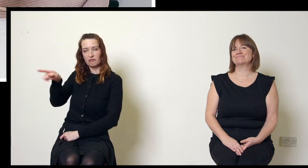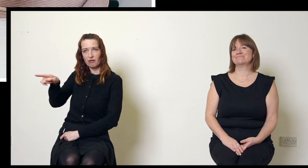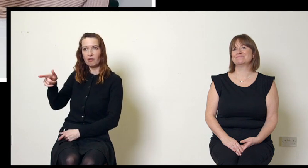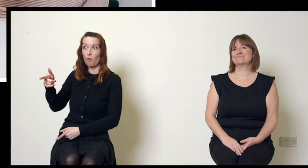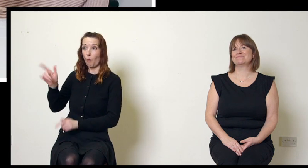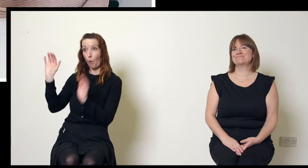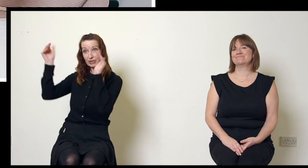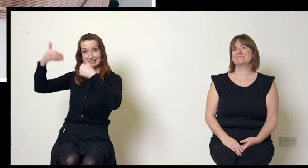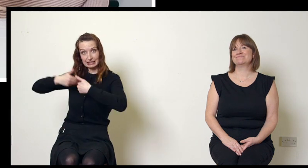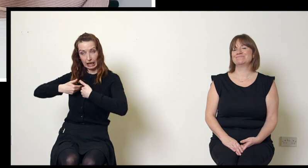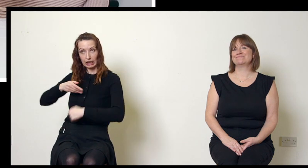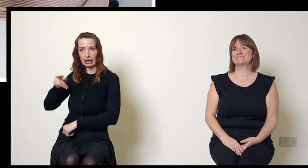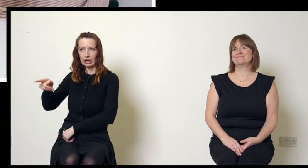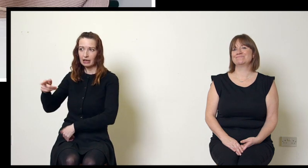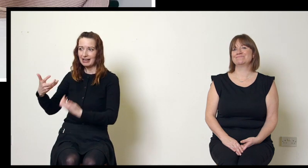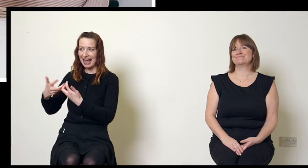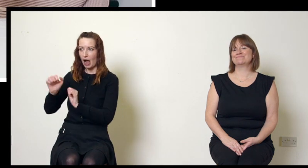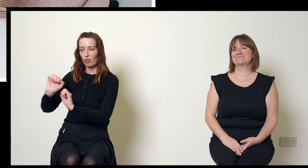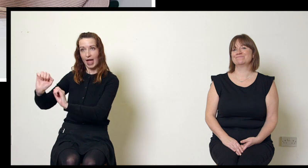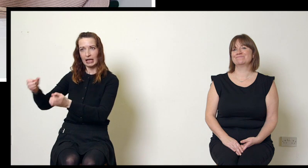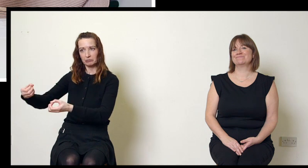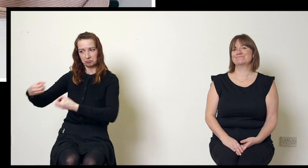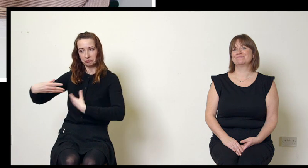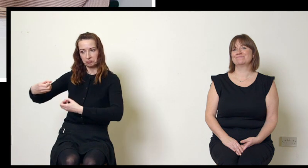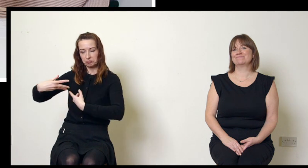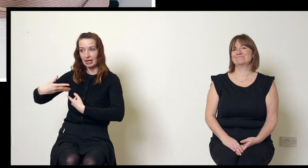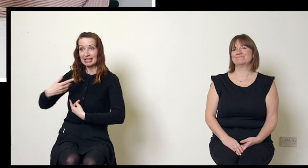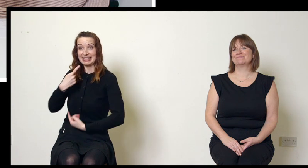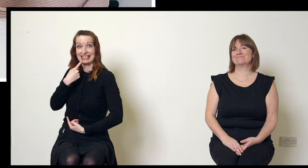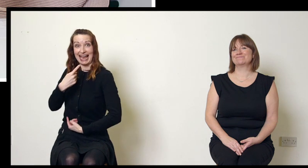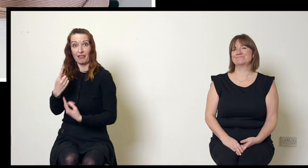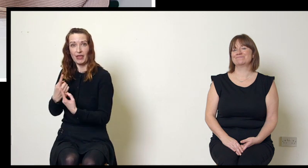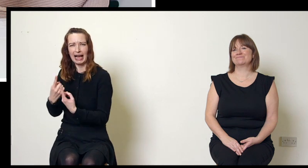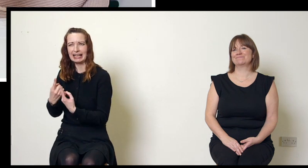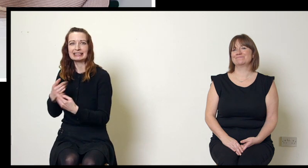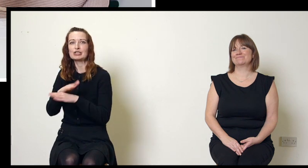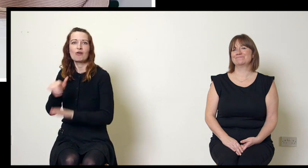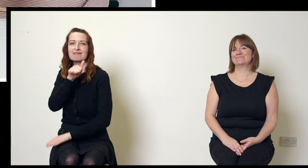autistic and the way that they might phrase stuff is in is soft and fluffy as maybe, you know,